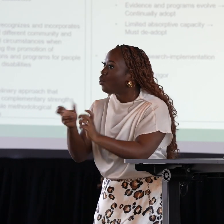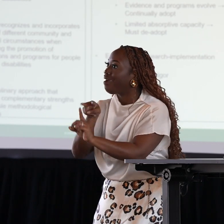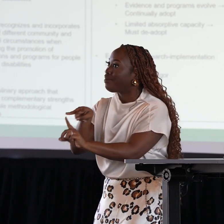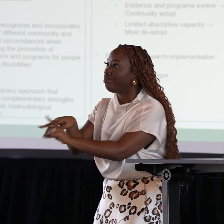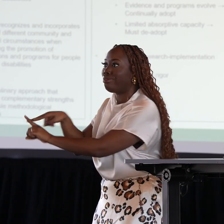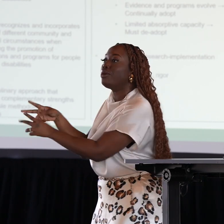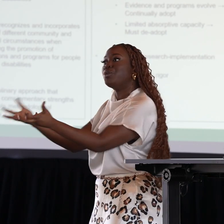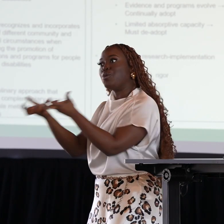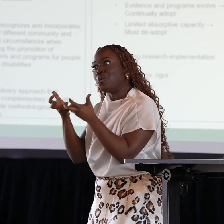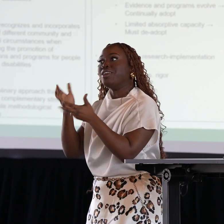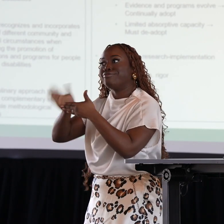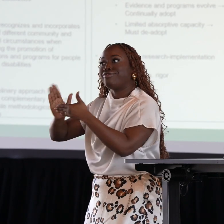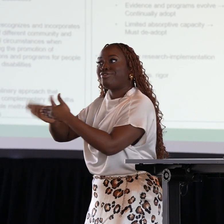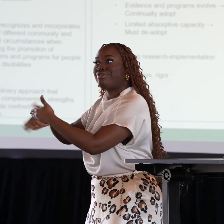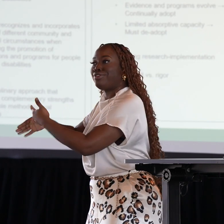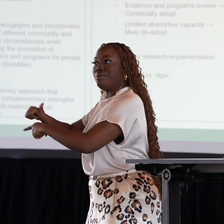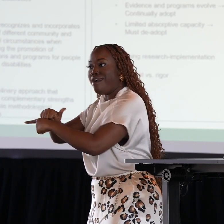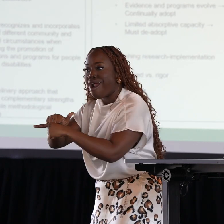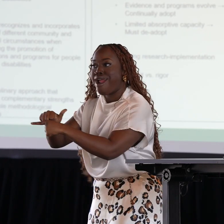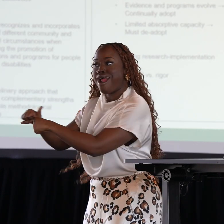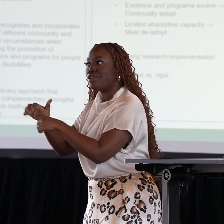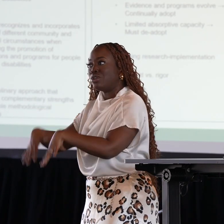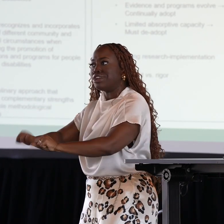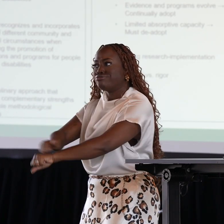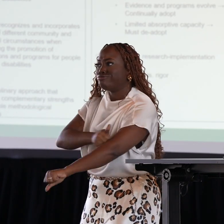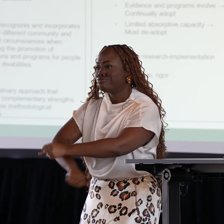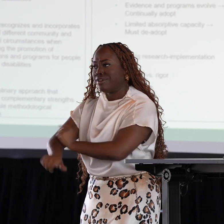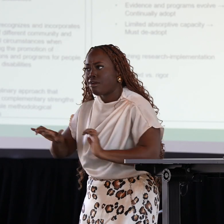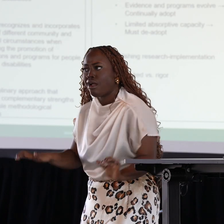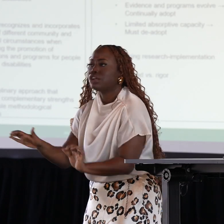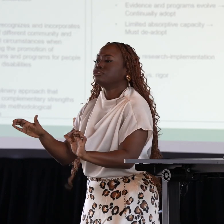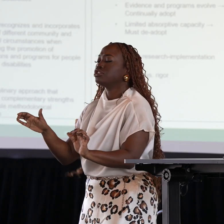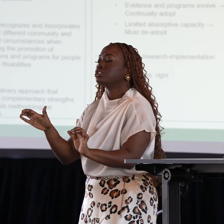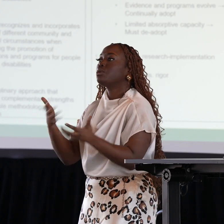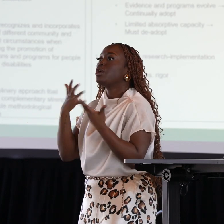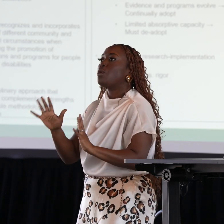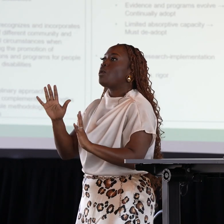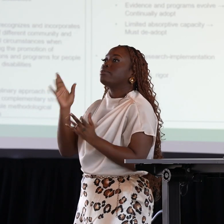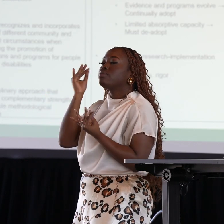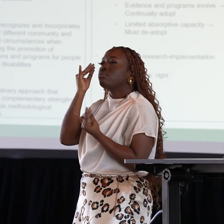want to sort of get things into practice. We want to sort of take action, and we don't want to sort of think through and be